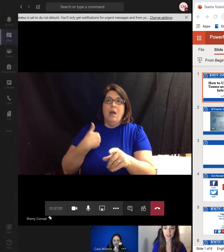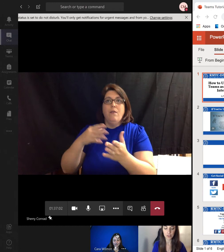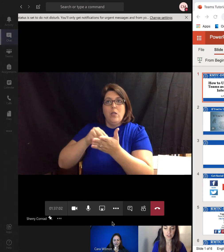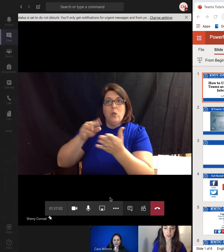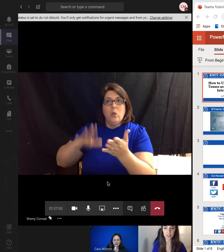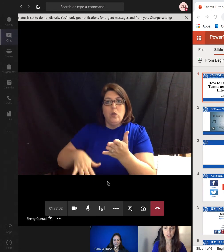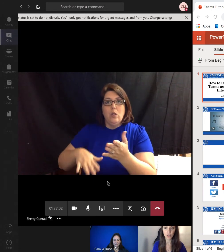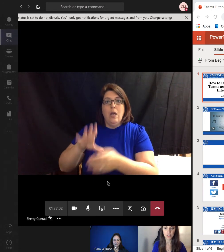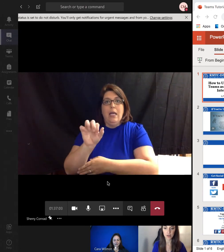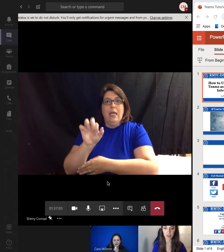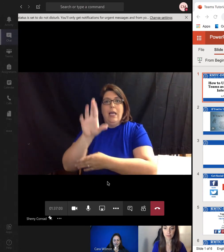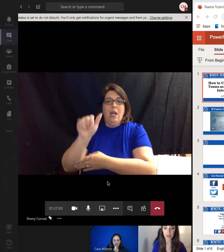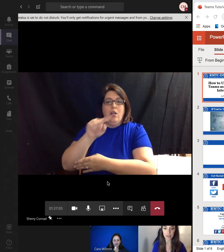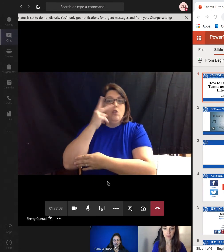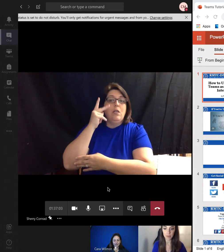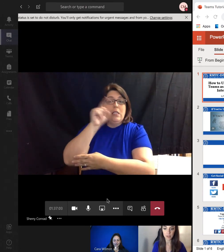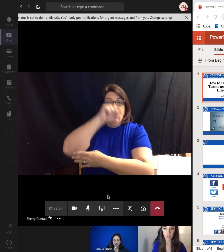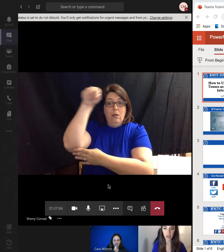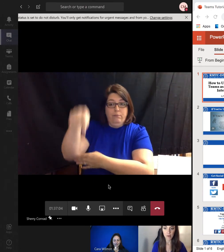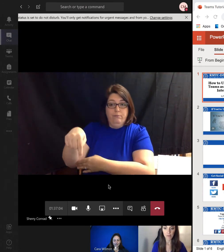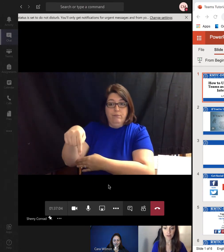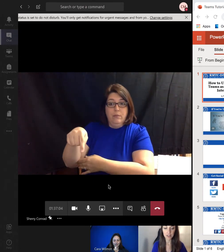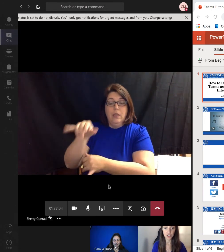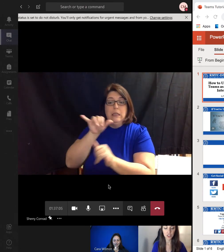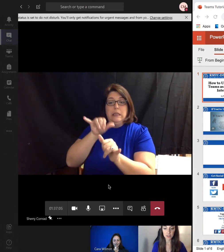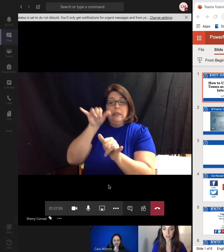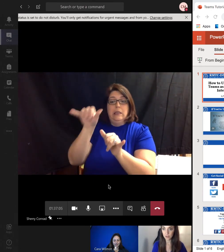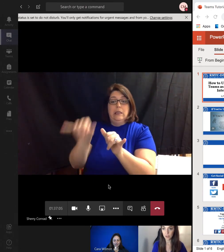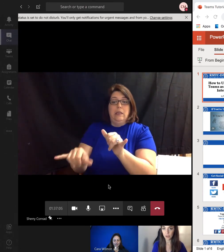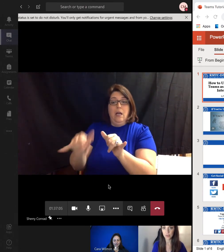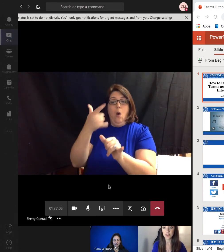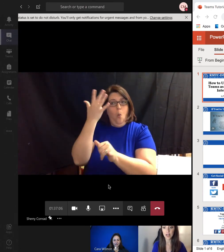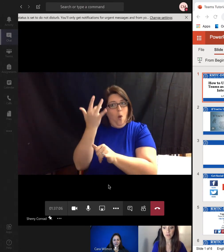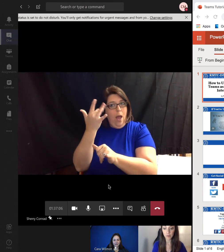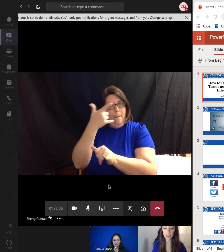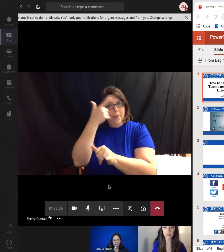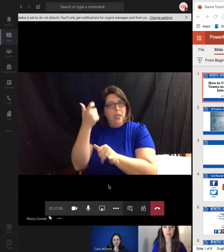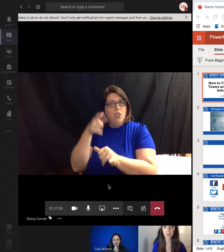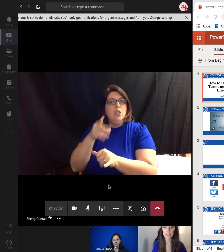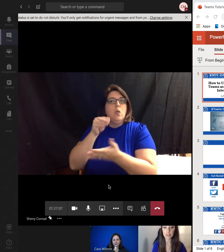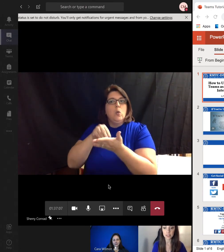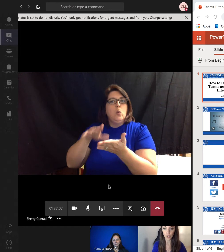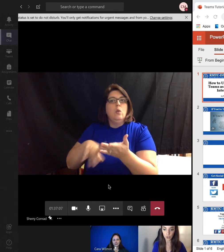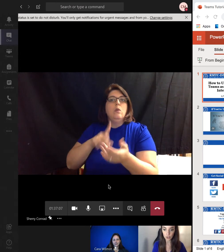You can still see her down on the bottom. Because she is the student who is deaf, we want to be able to see her,